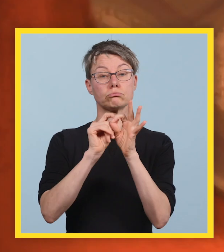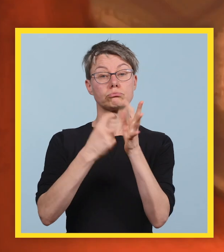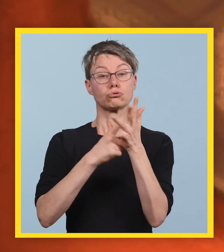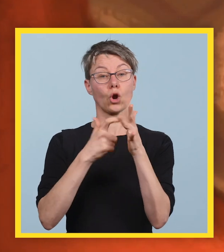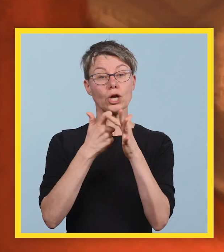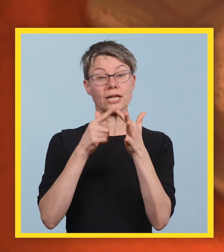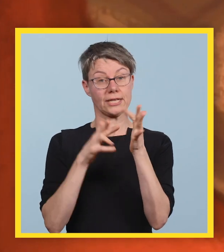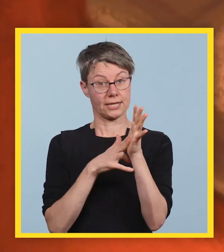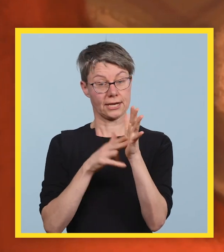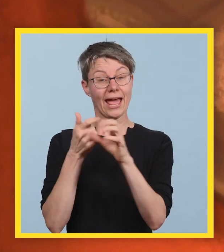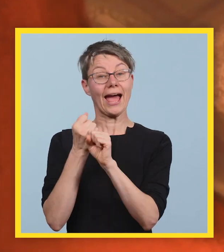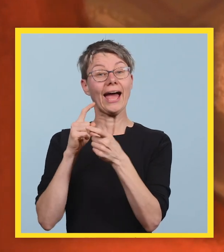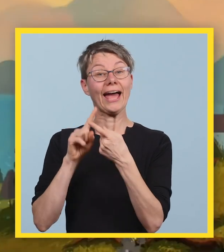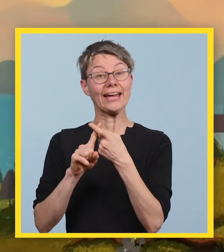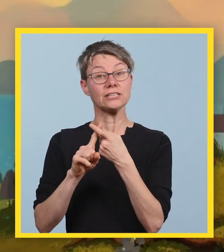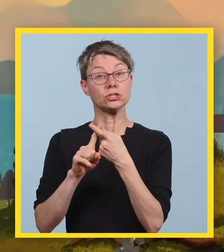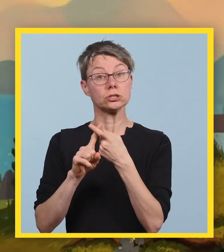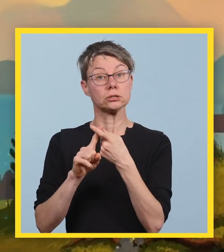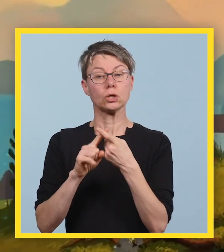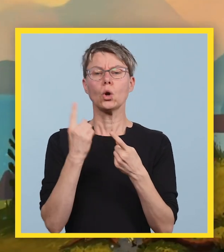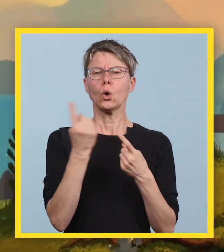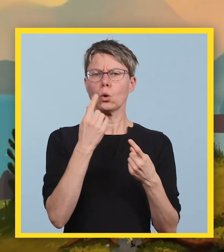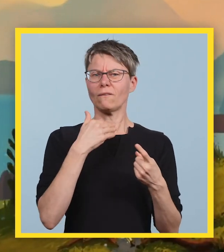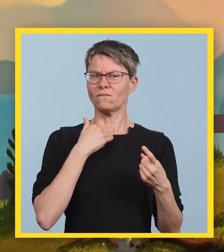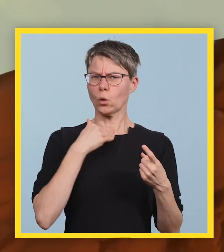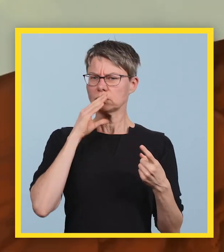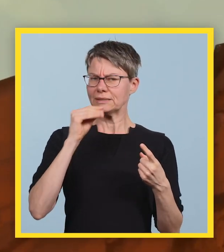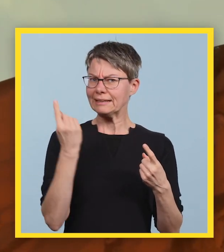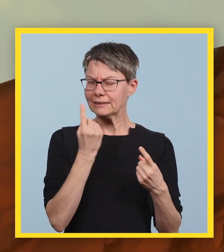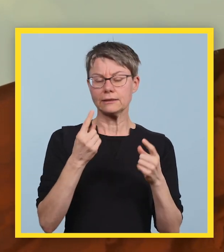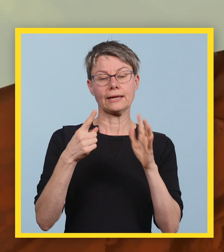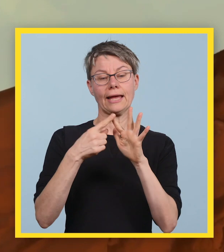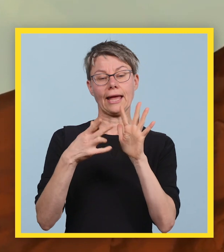which is also a point and click adventure and features the voices of Elijah Wood and Jack Black.